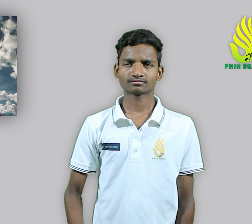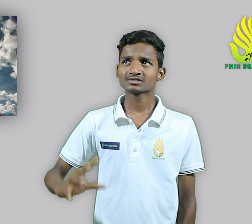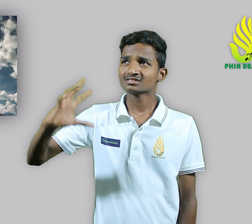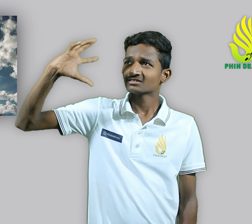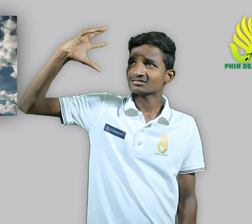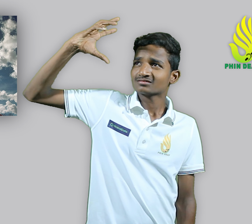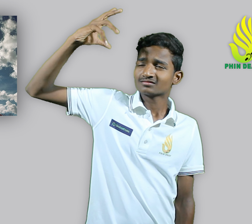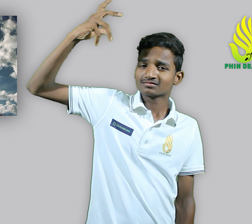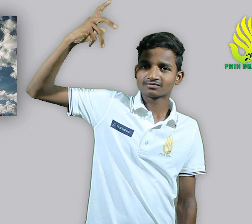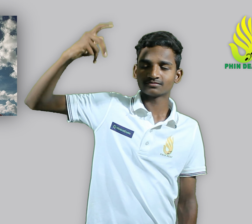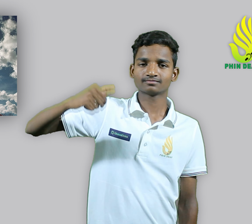Sun